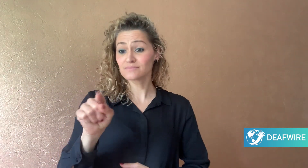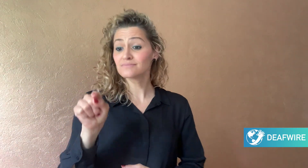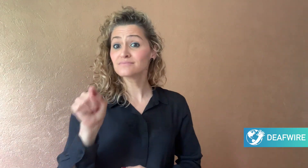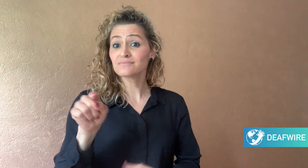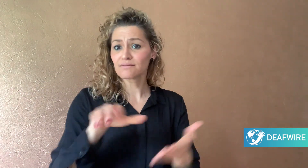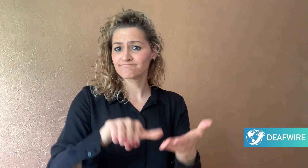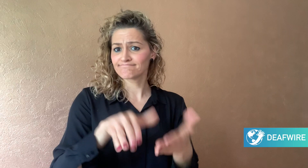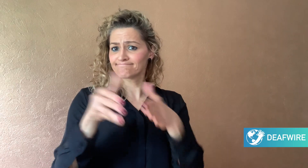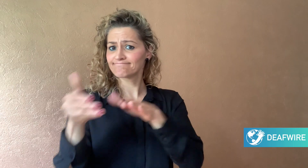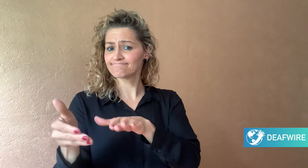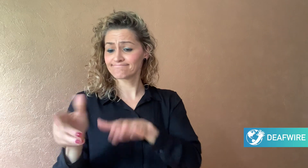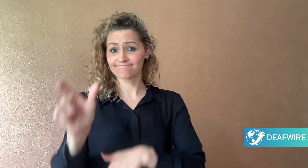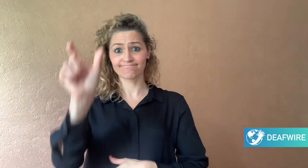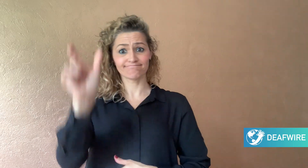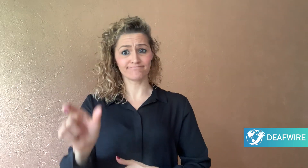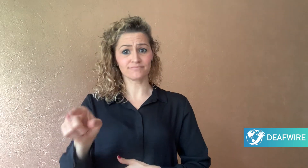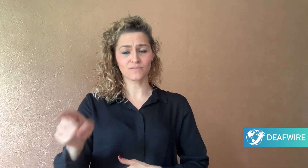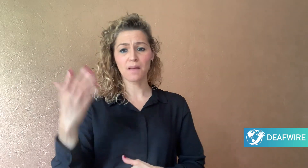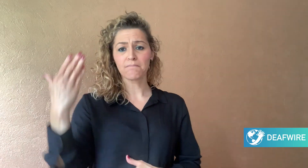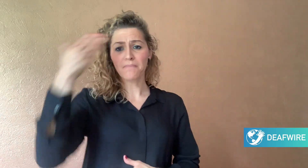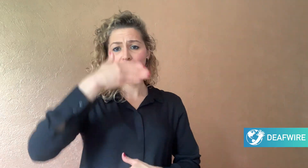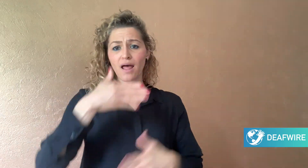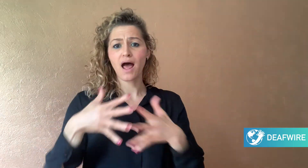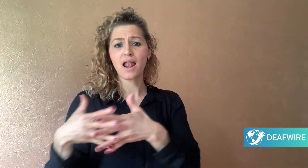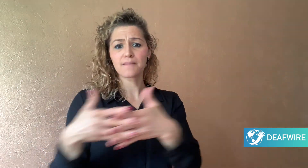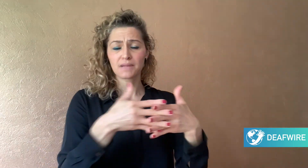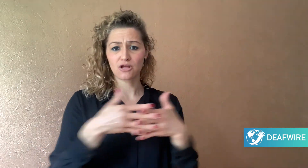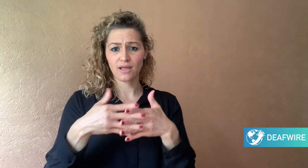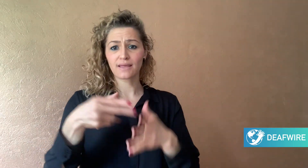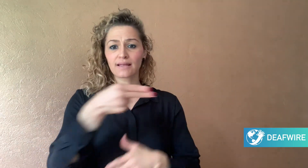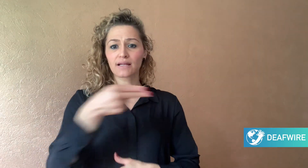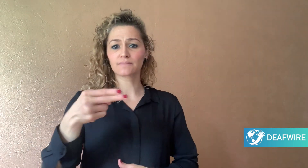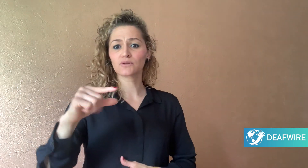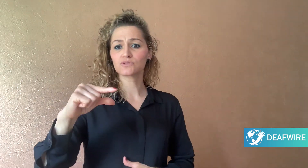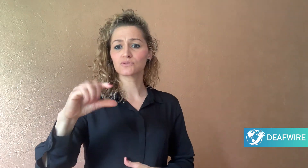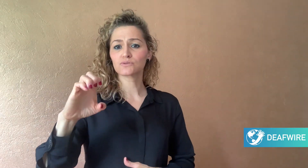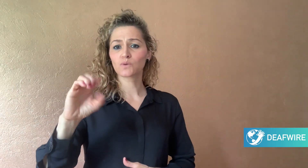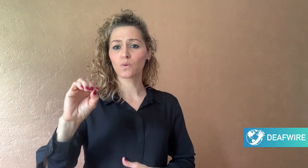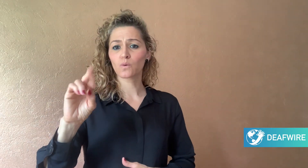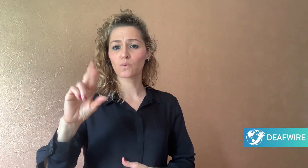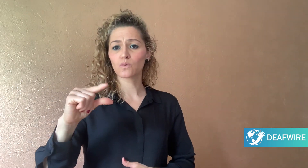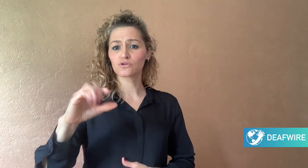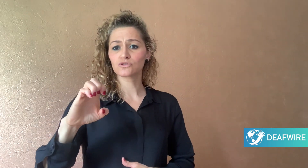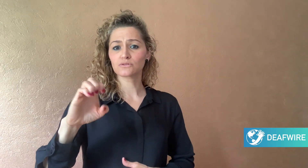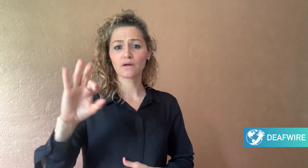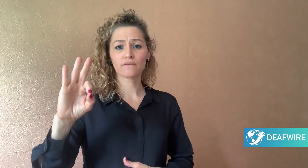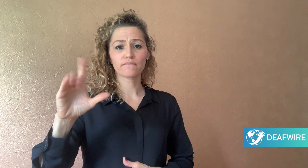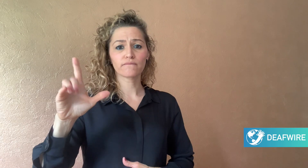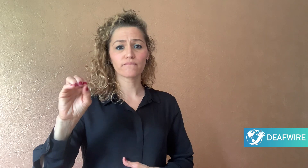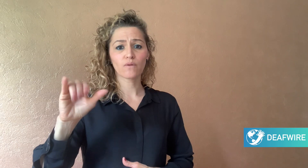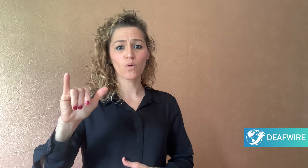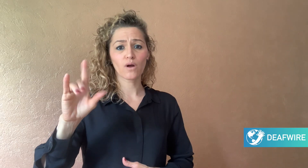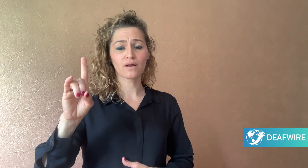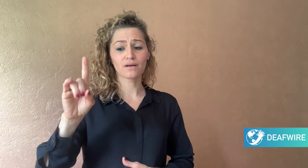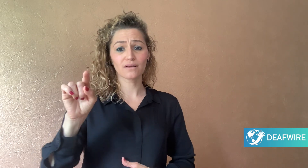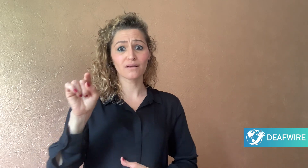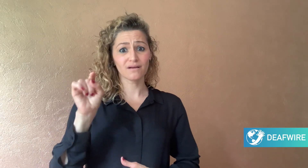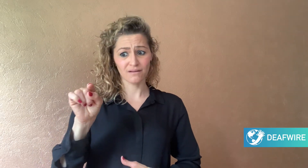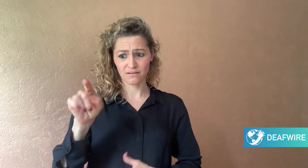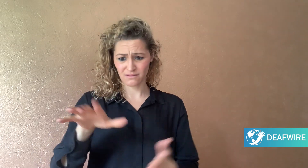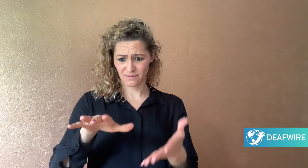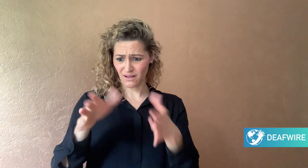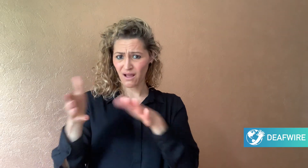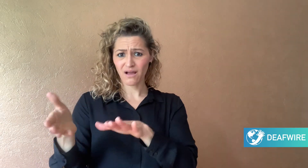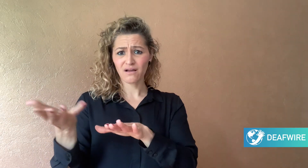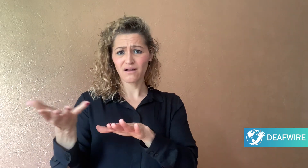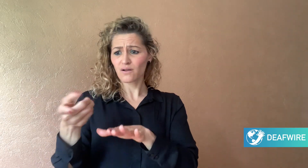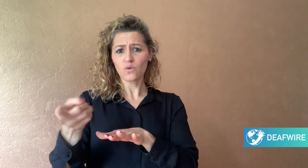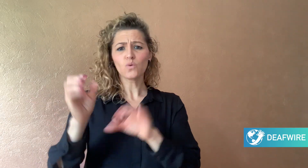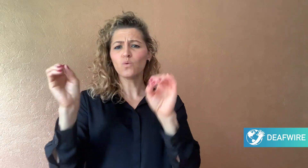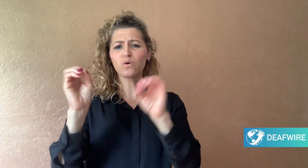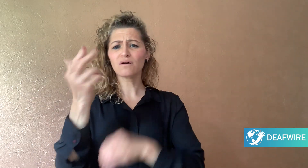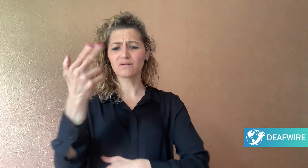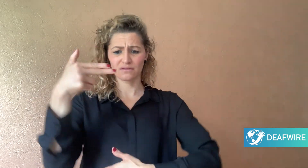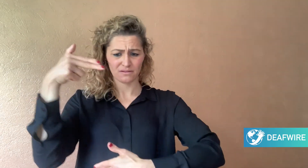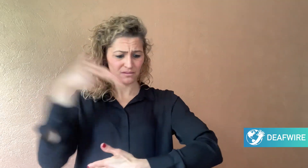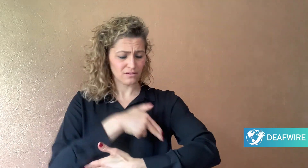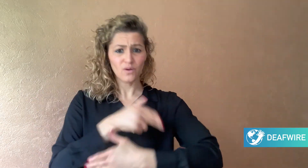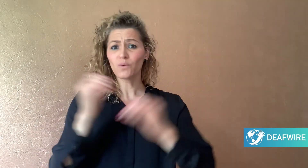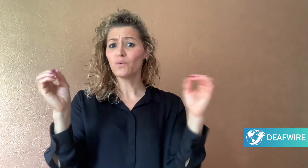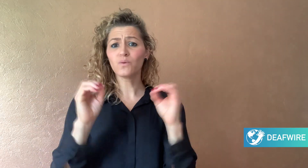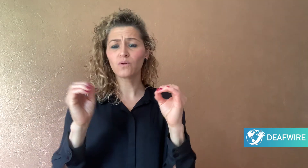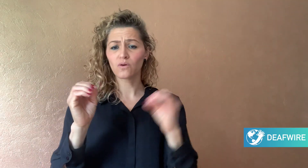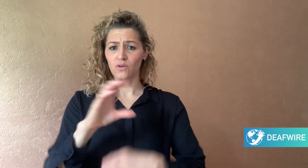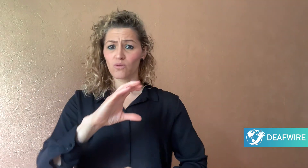the death of an unarmed Black American, George Floyd.